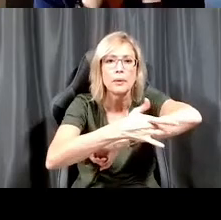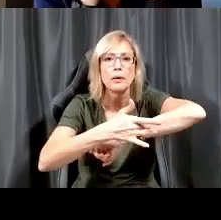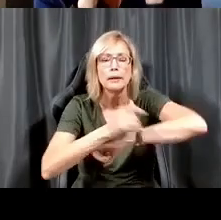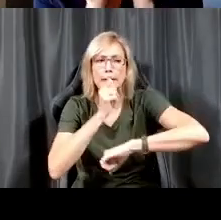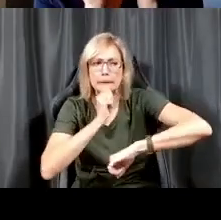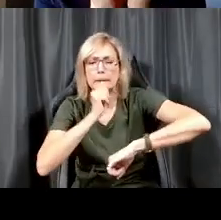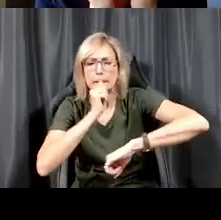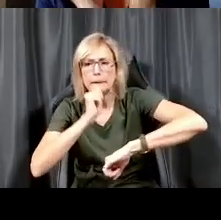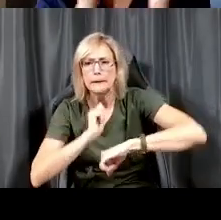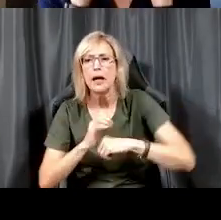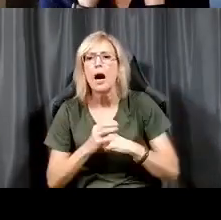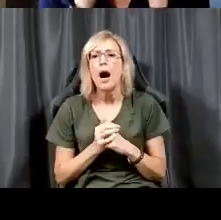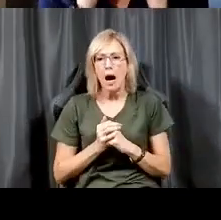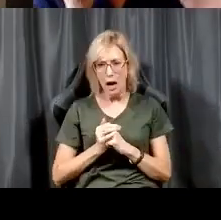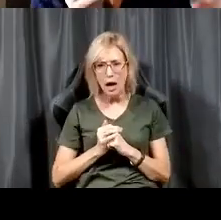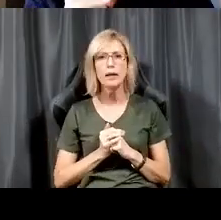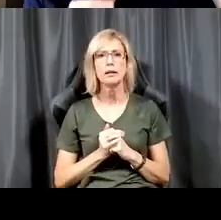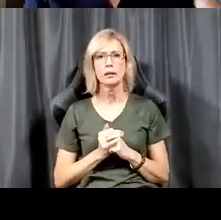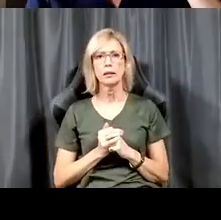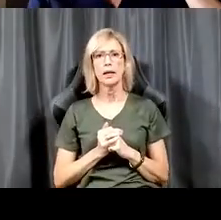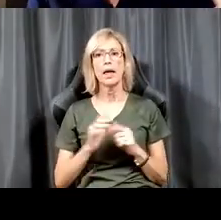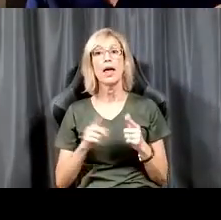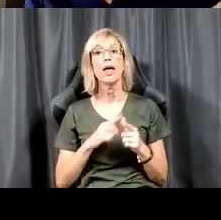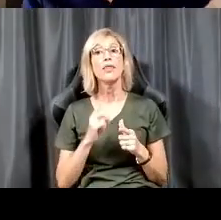After we're able to tolerate, we move from